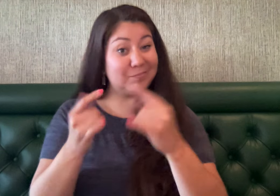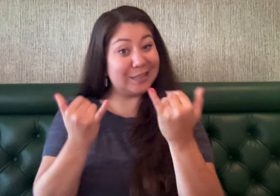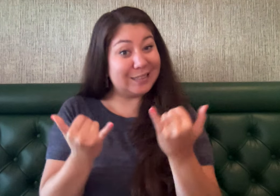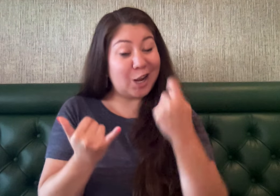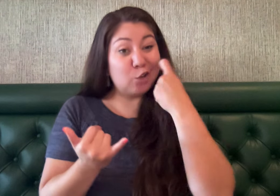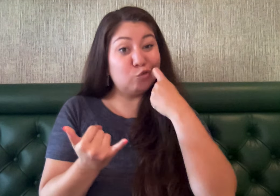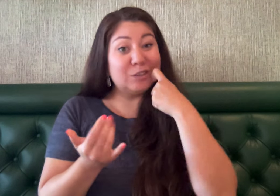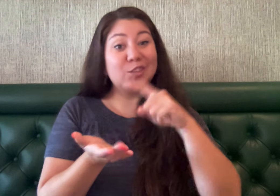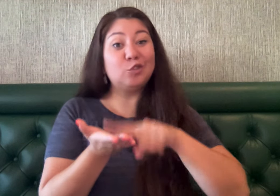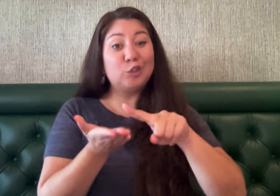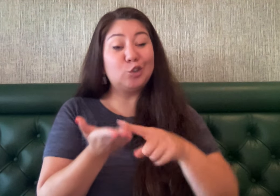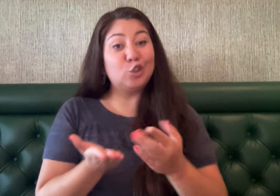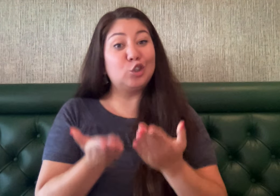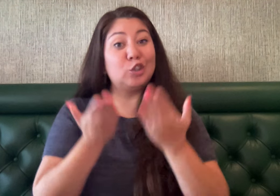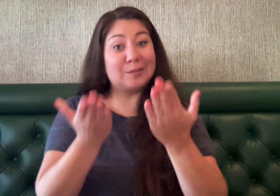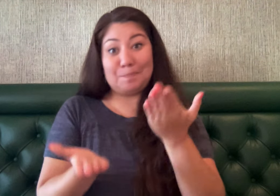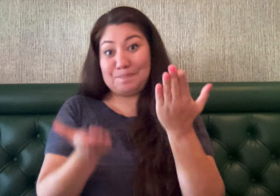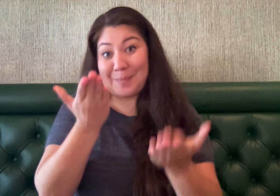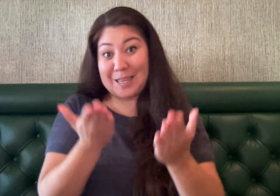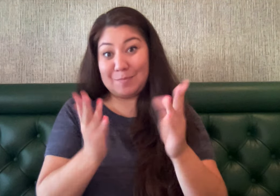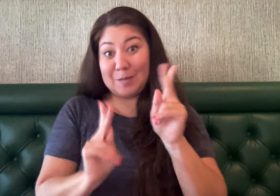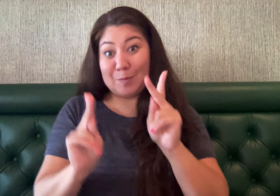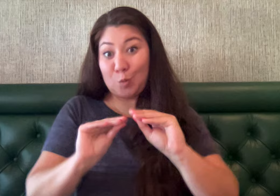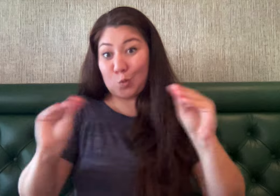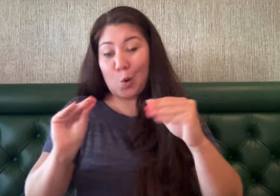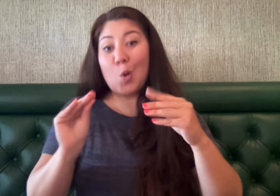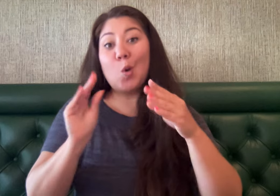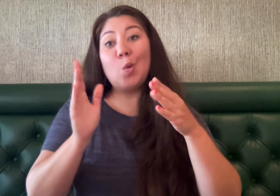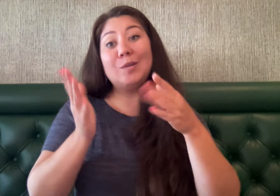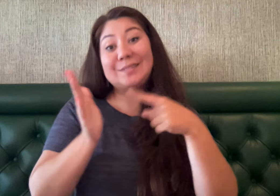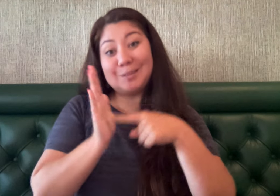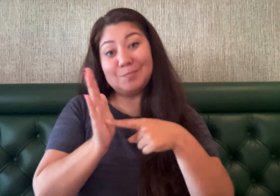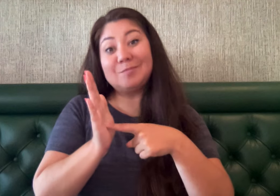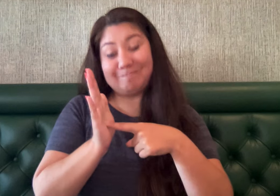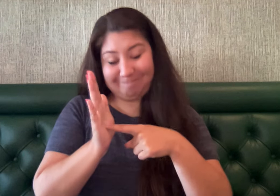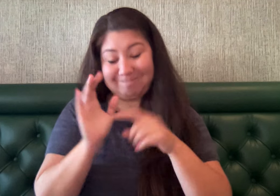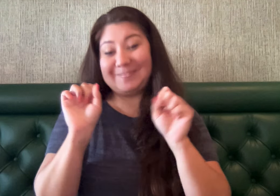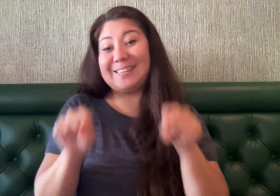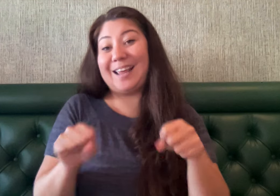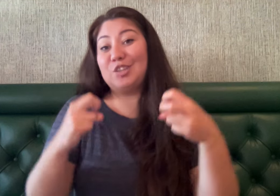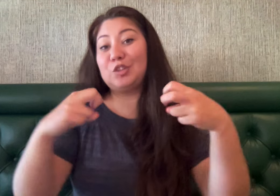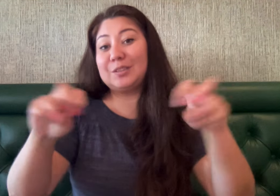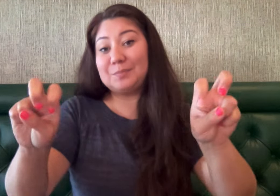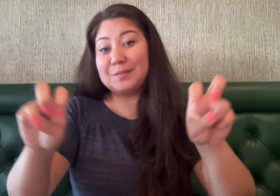Based on the recent research, now maybe asymptomatic individuals can spread monkeypox.